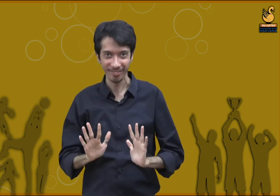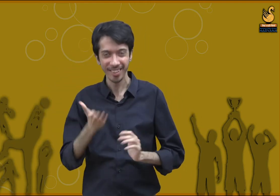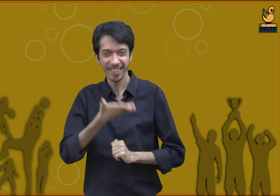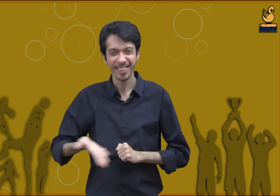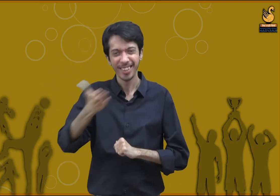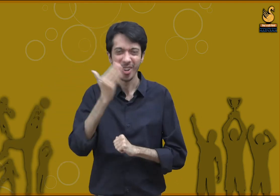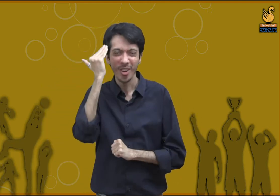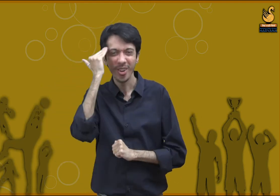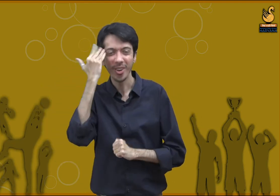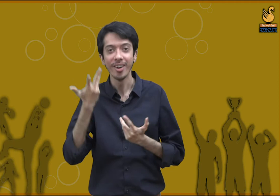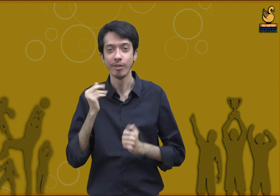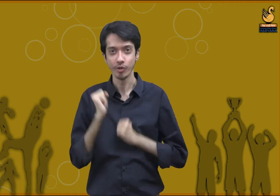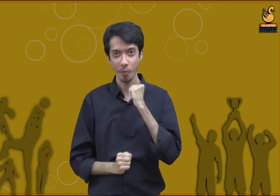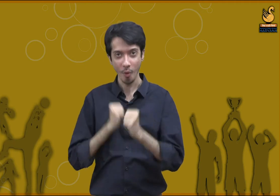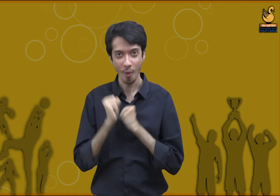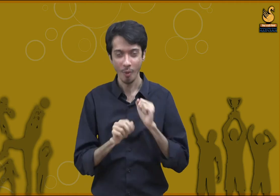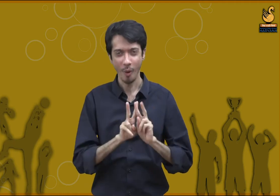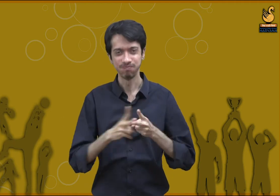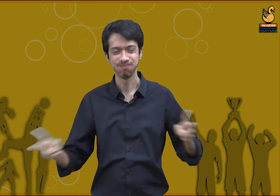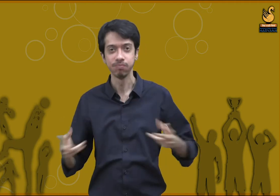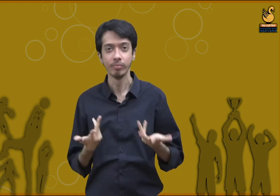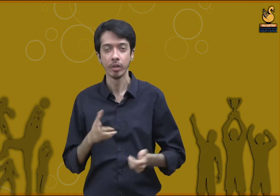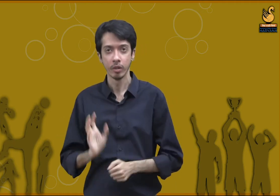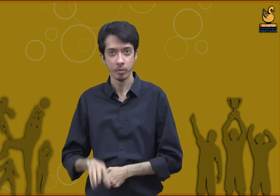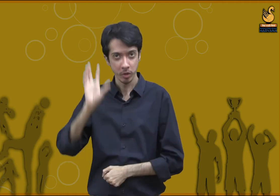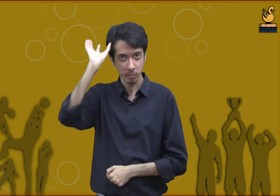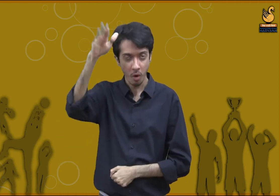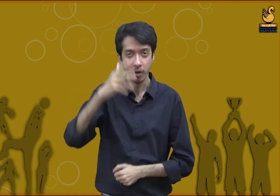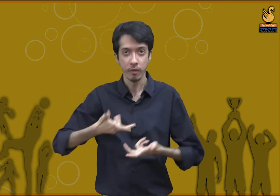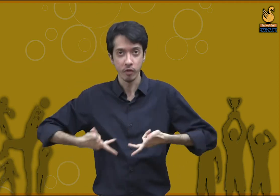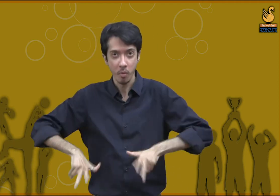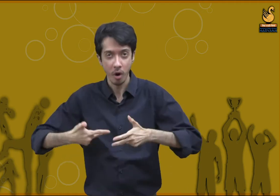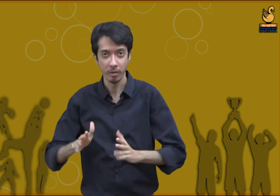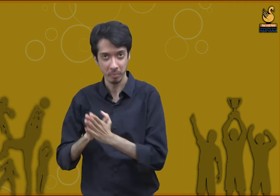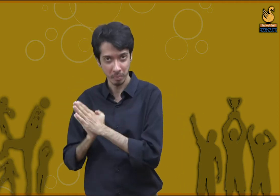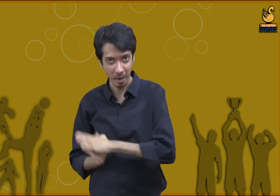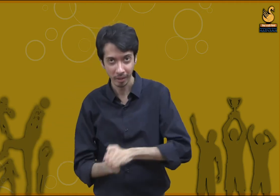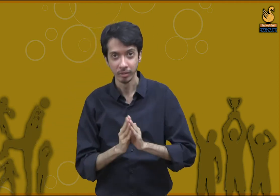various physical activities. In different sports or games like basketball, football,